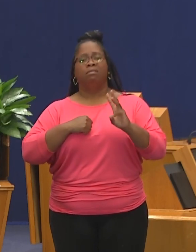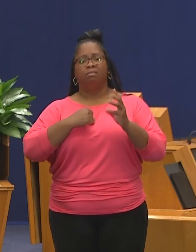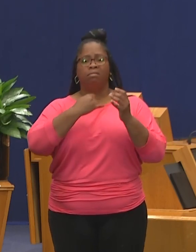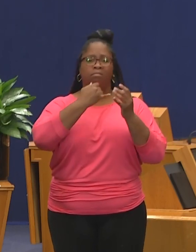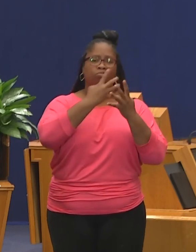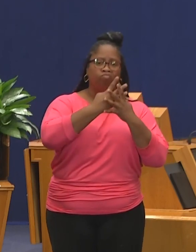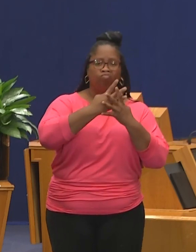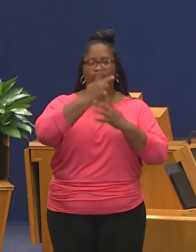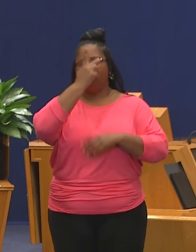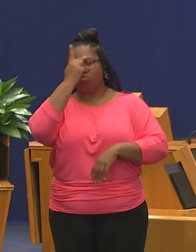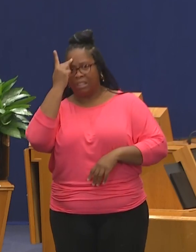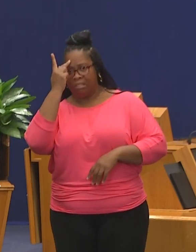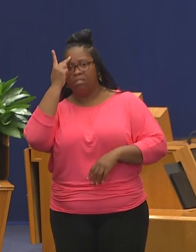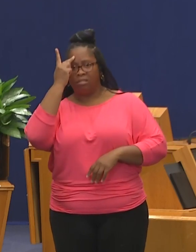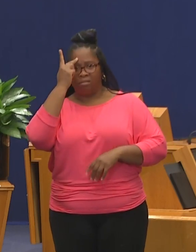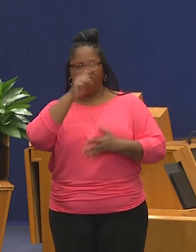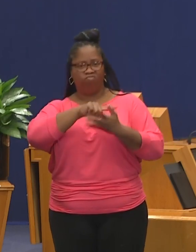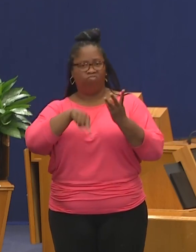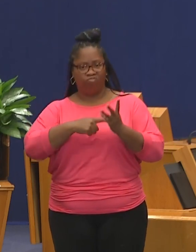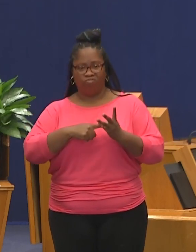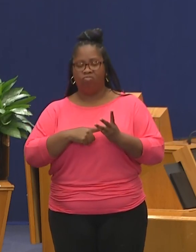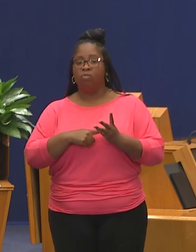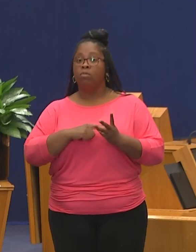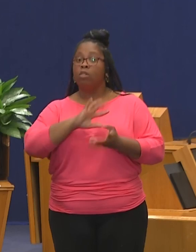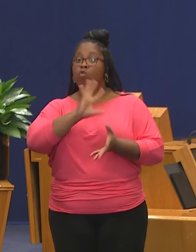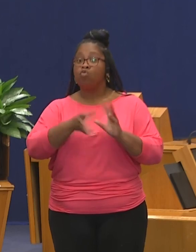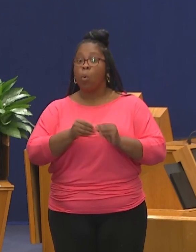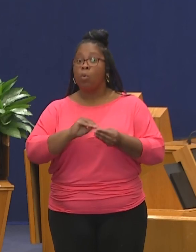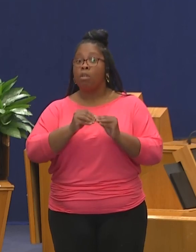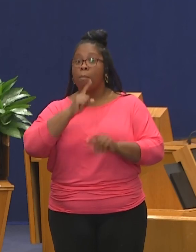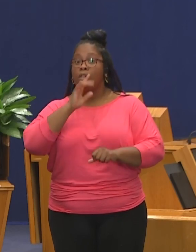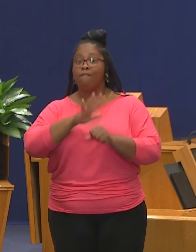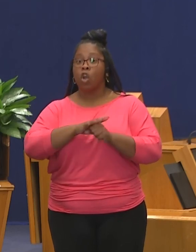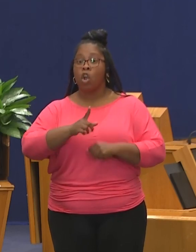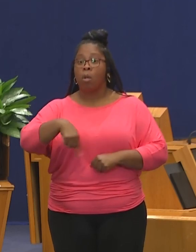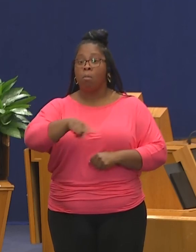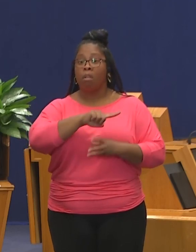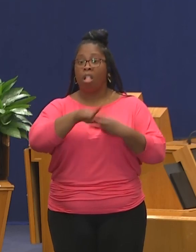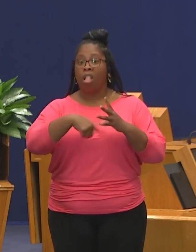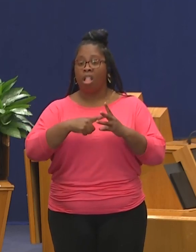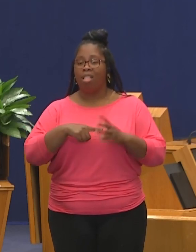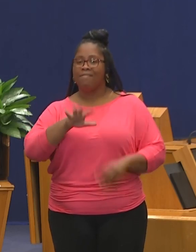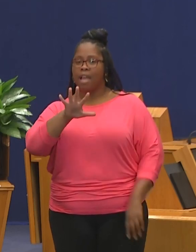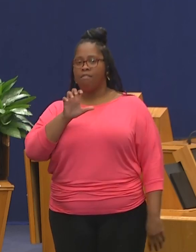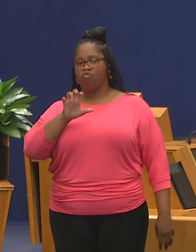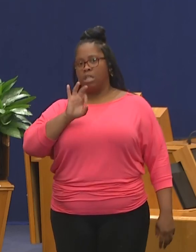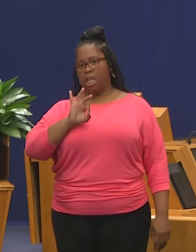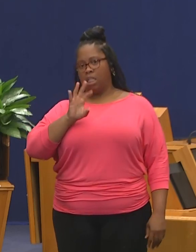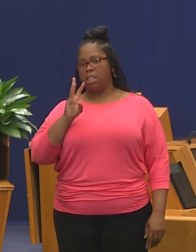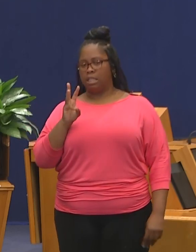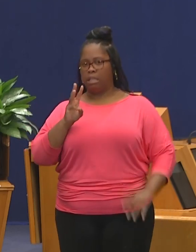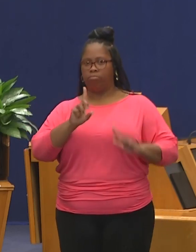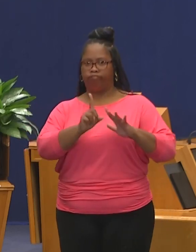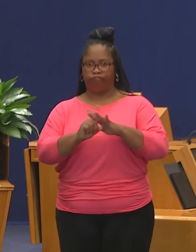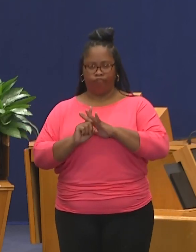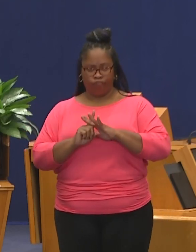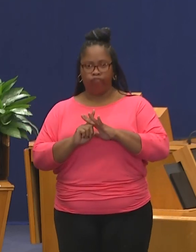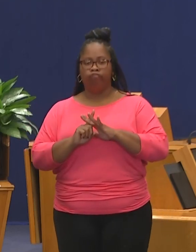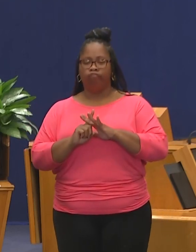CENTERS, SUPPORTED LIVING AND CORRECTIONAL FACILITIES. THE TOTAL NUMBER OF CONFIRMED CASES IN OUR INSTITUTIONAL